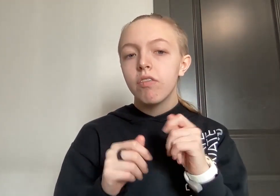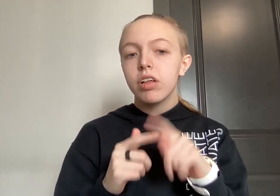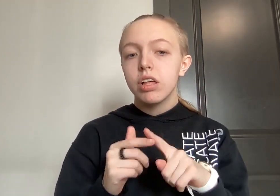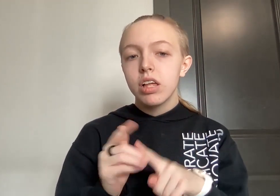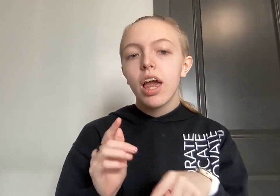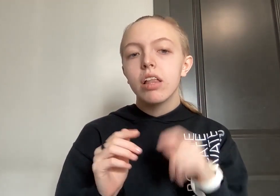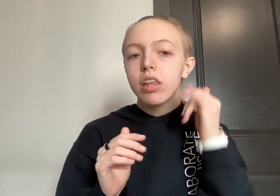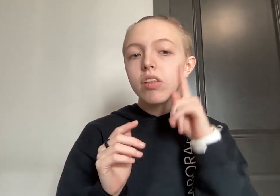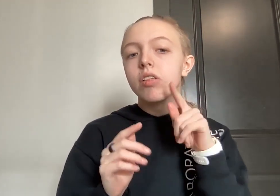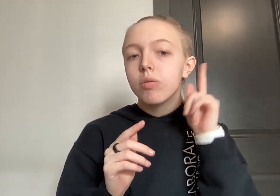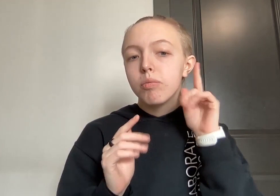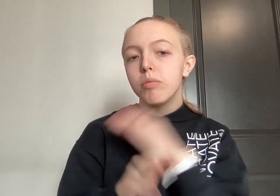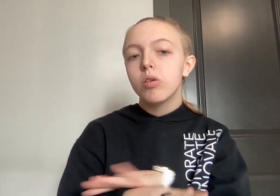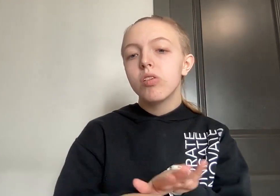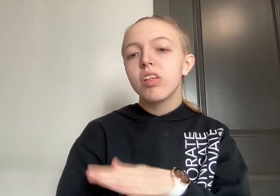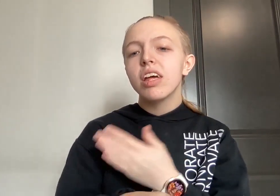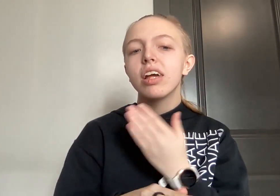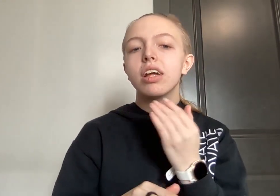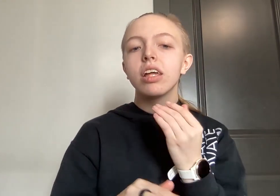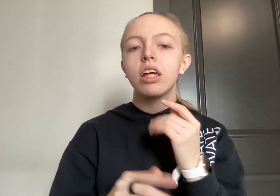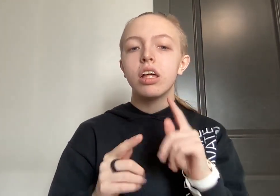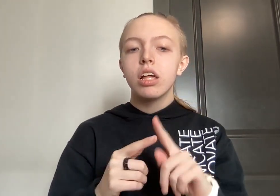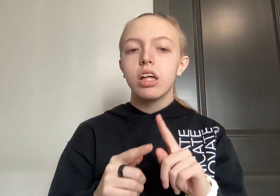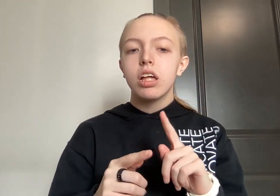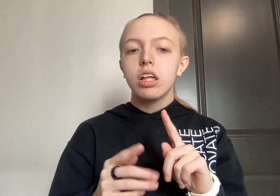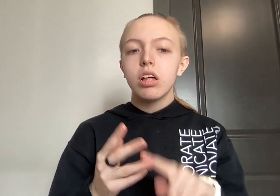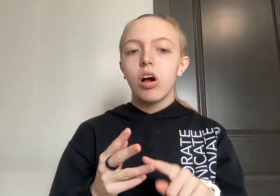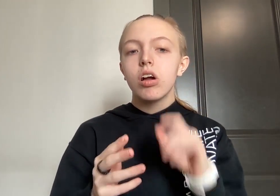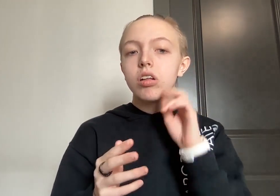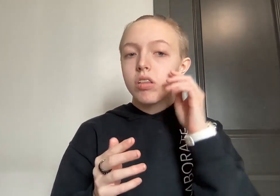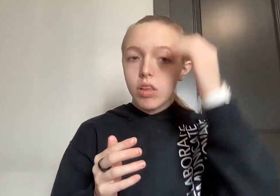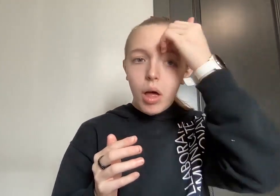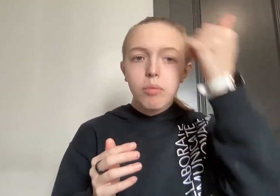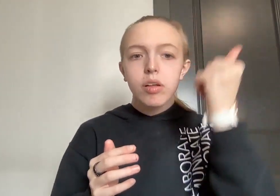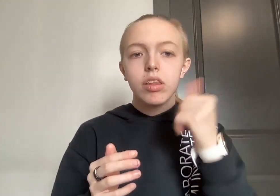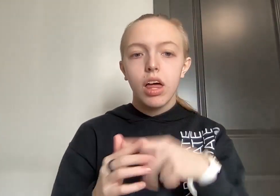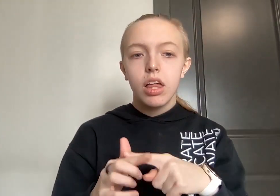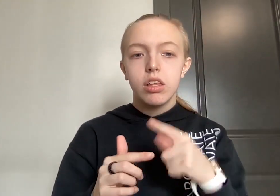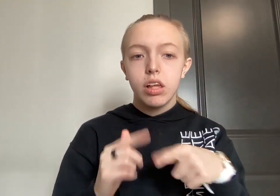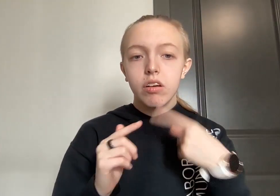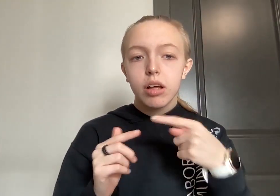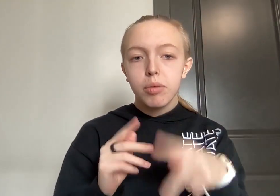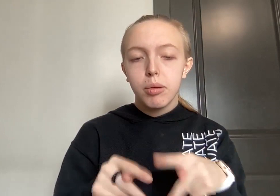can't listen to music, are dumber than hearing people